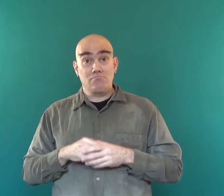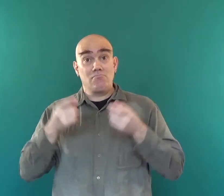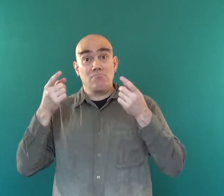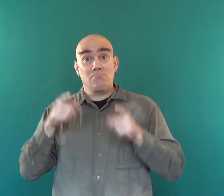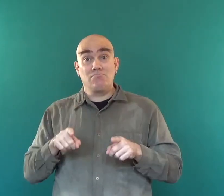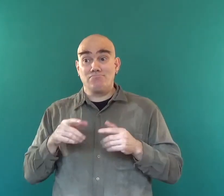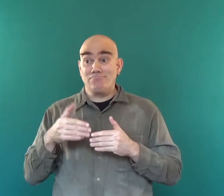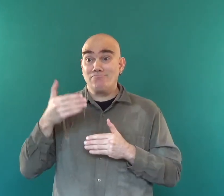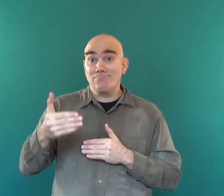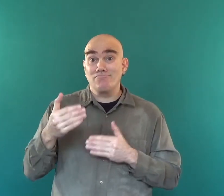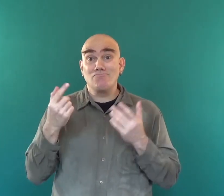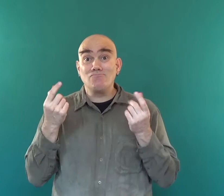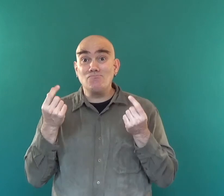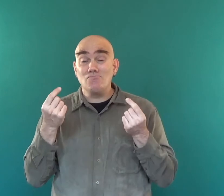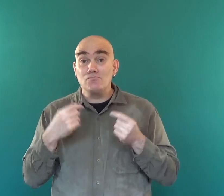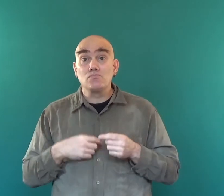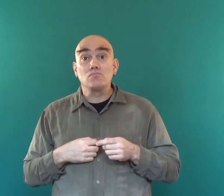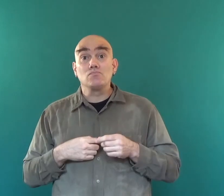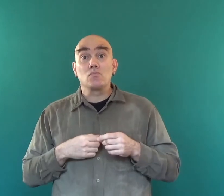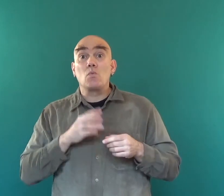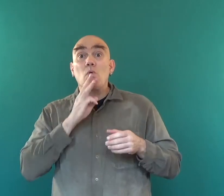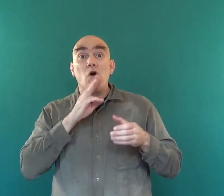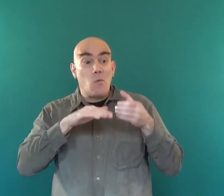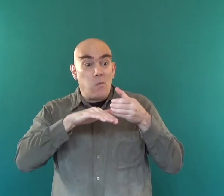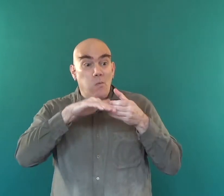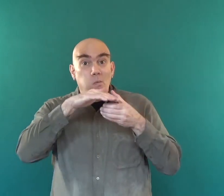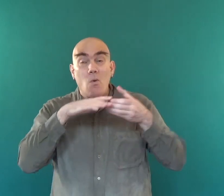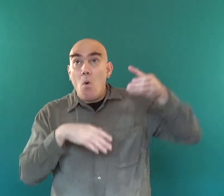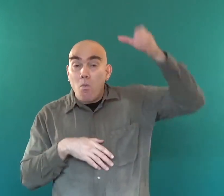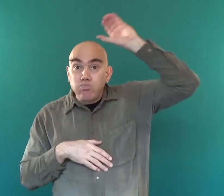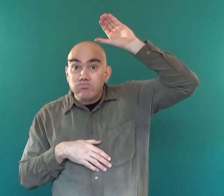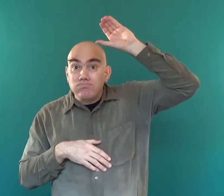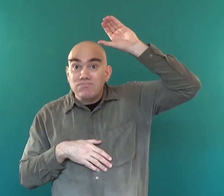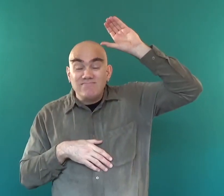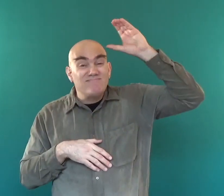He poured water over his head,